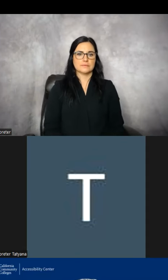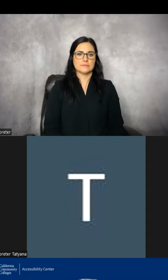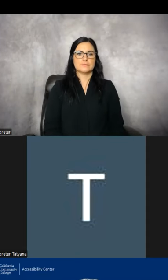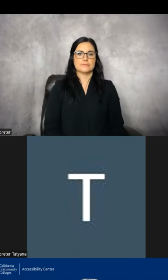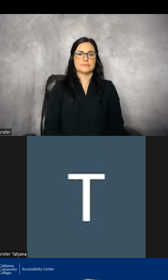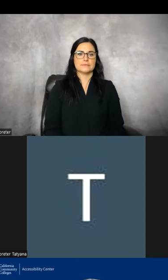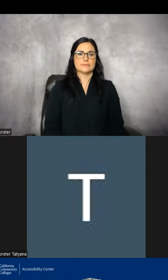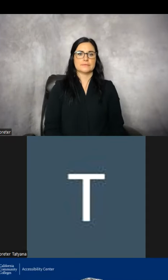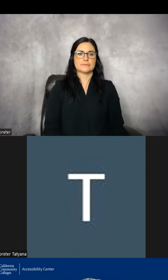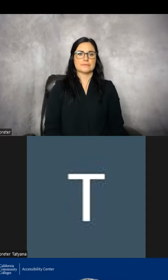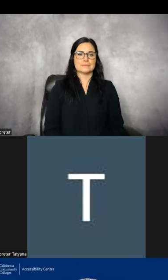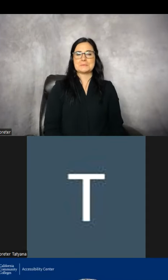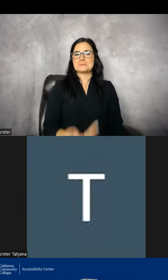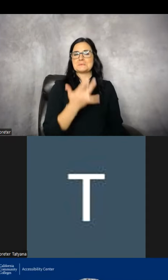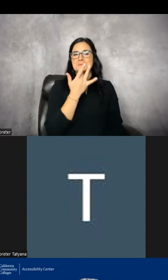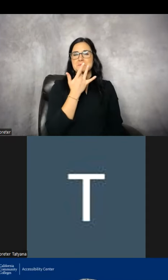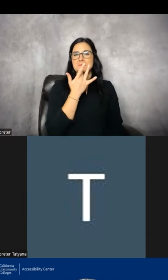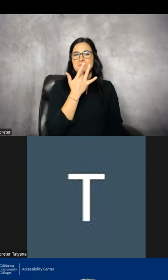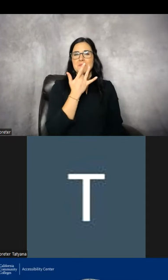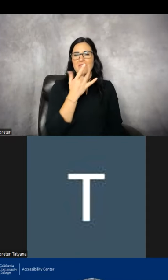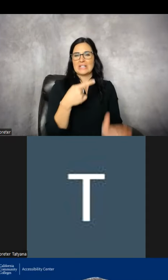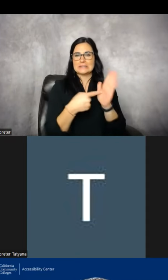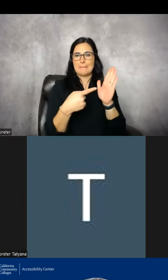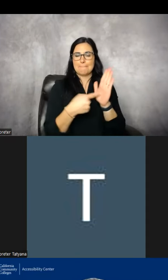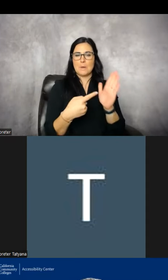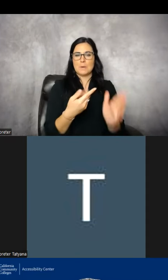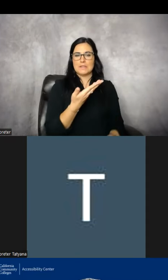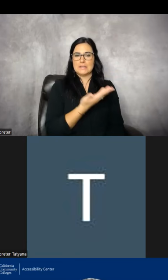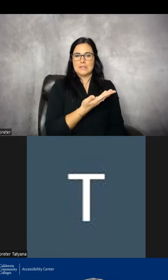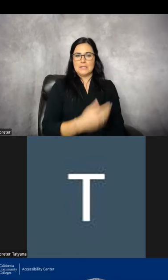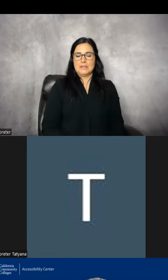That's my favorite one I like to use to fail all accessibility checkers.